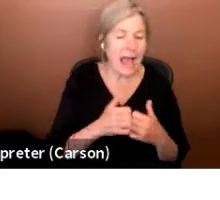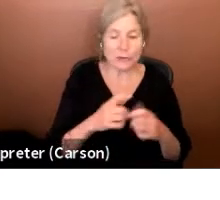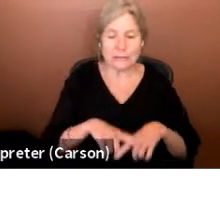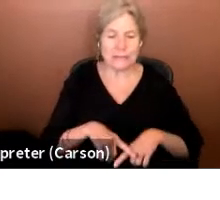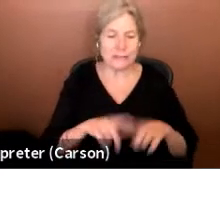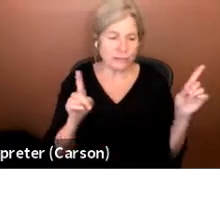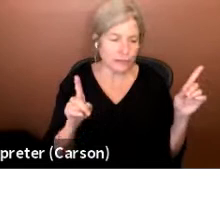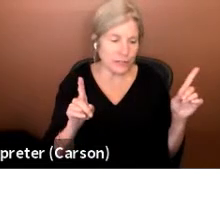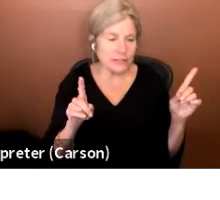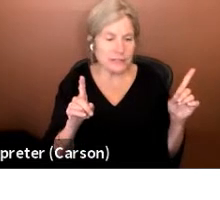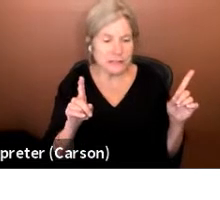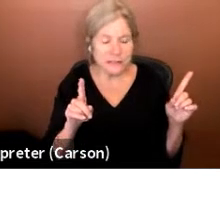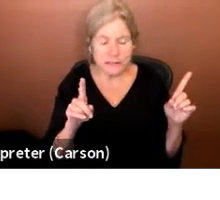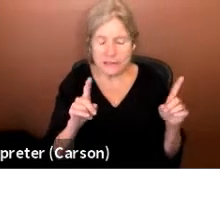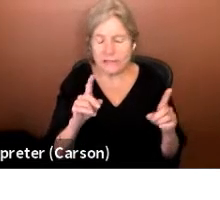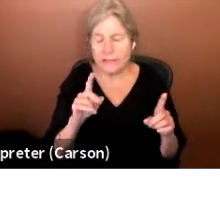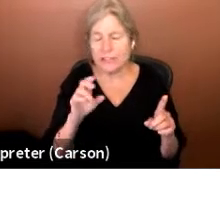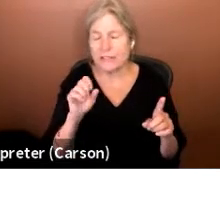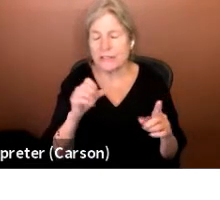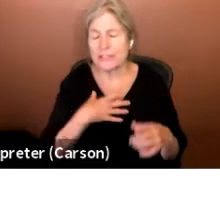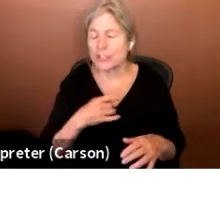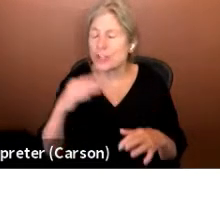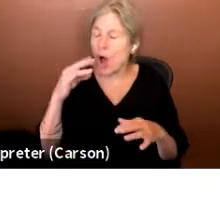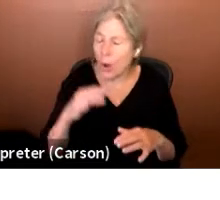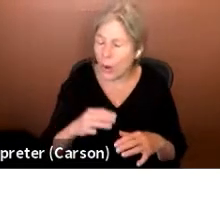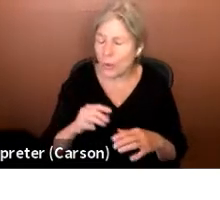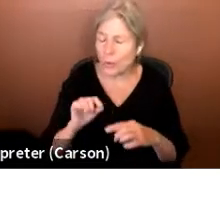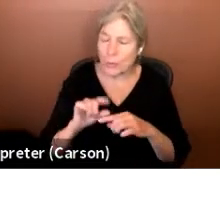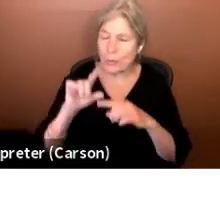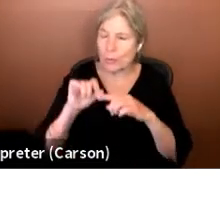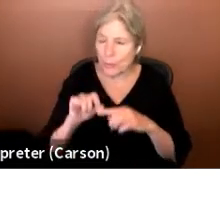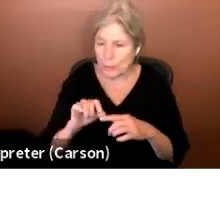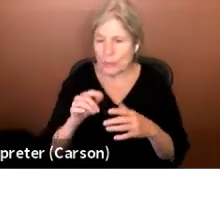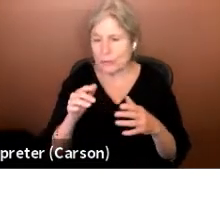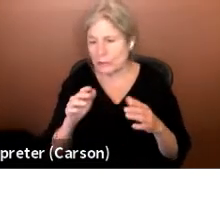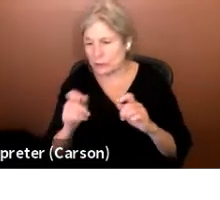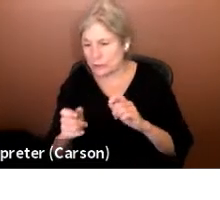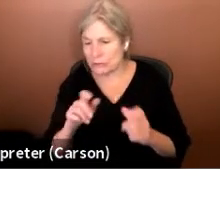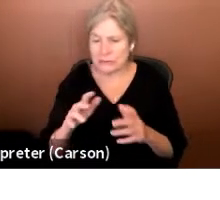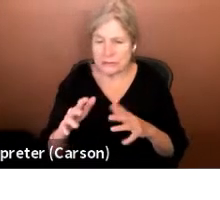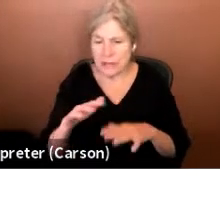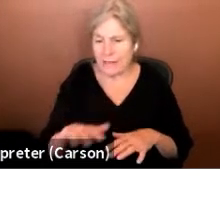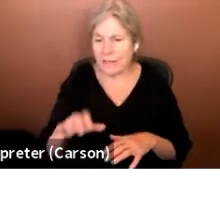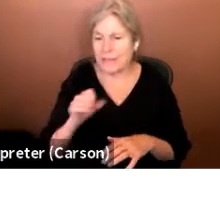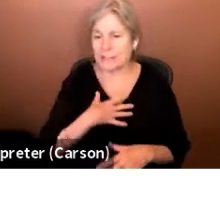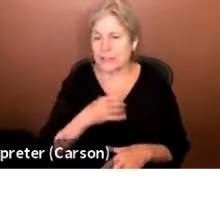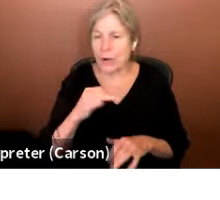of the snow can tell specific, can be somehow the march